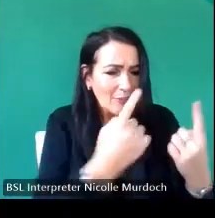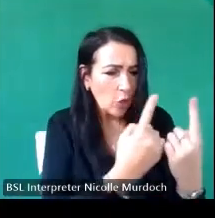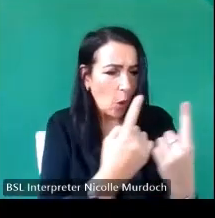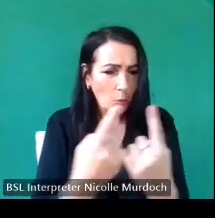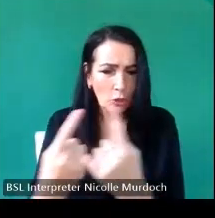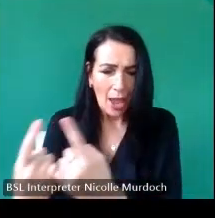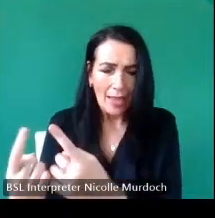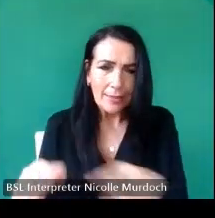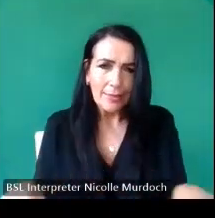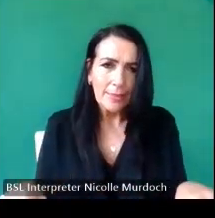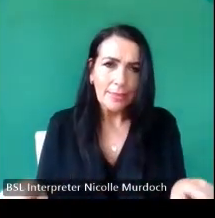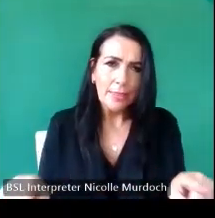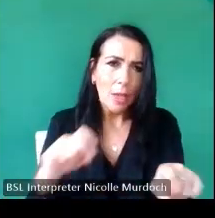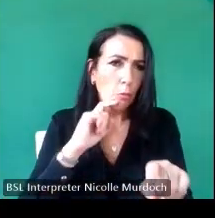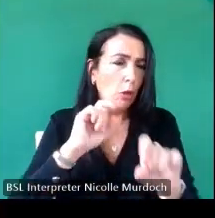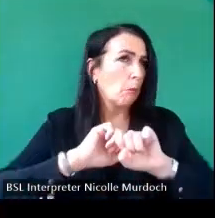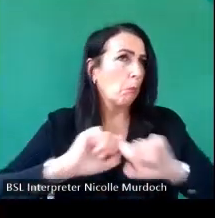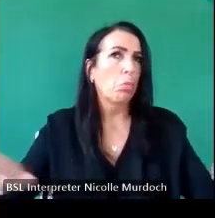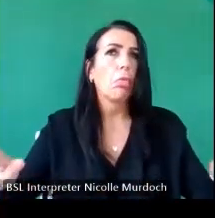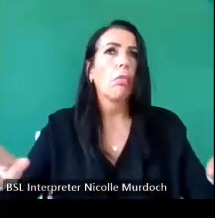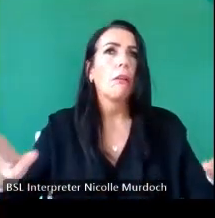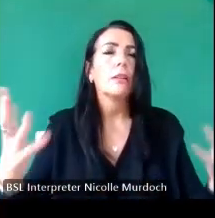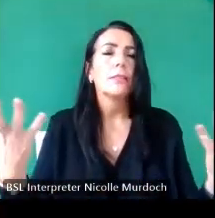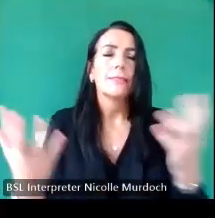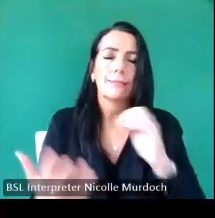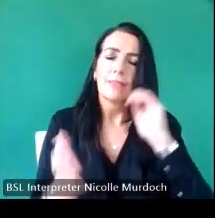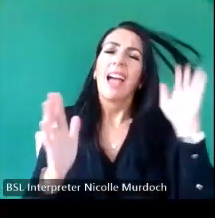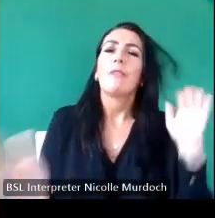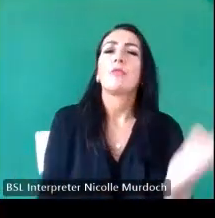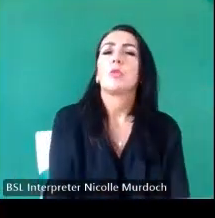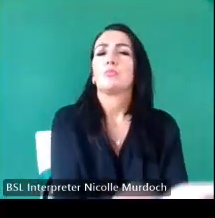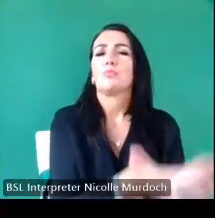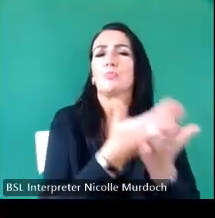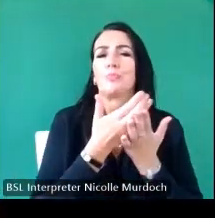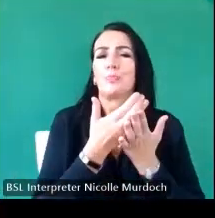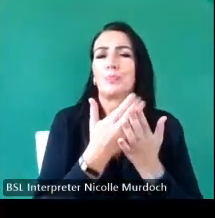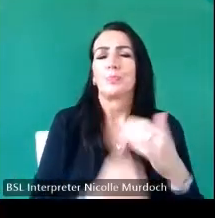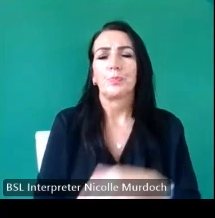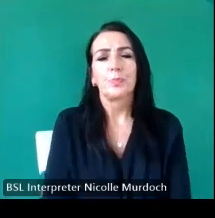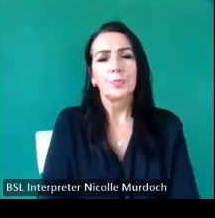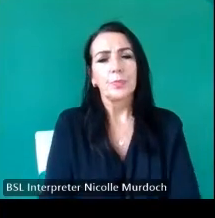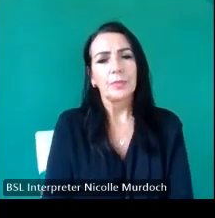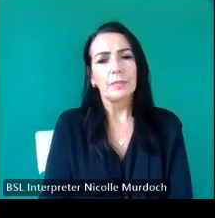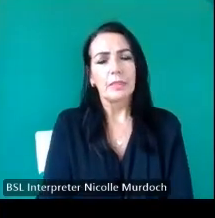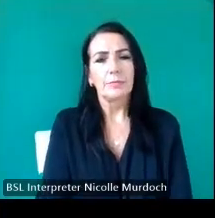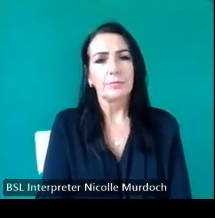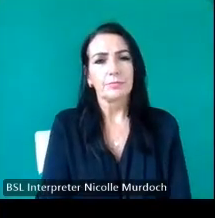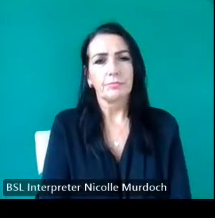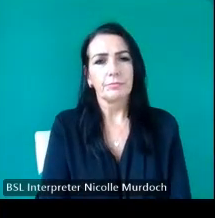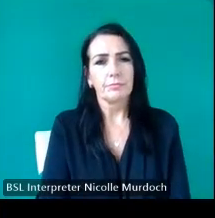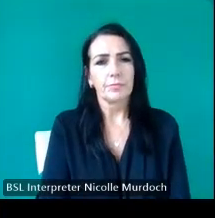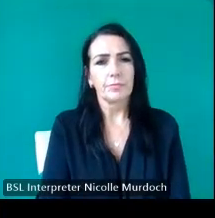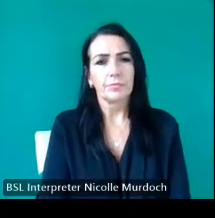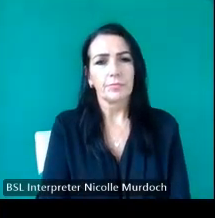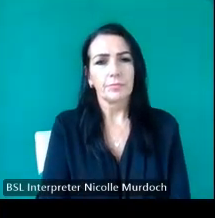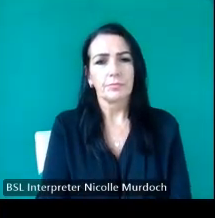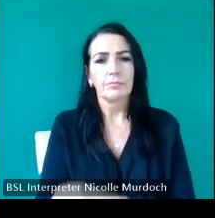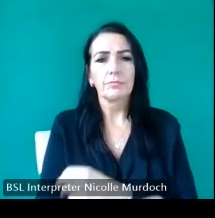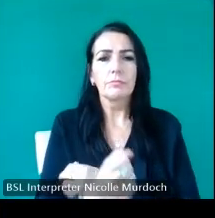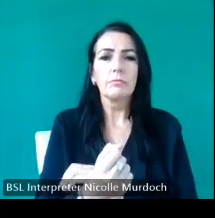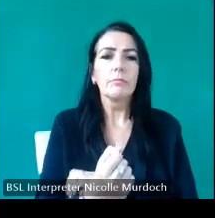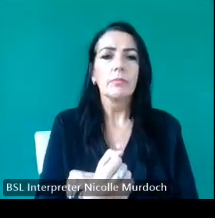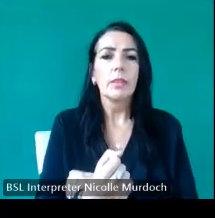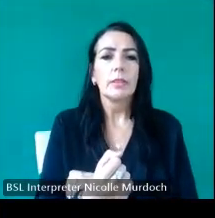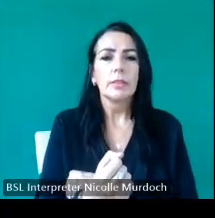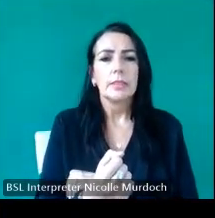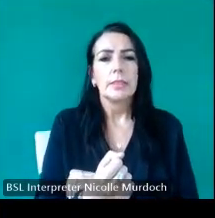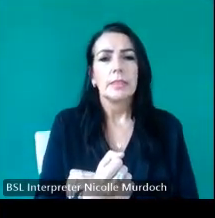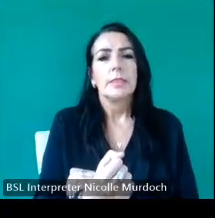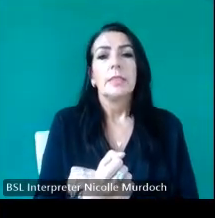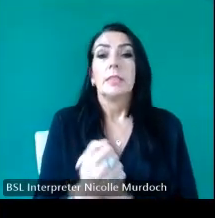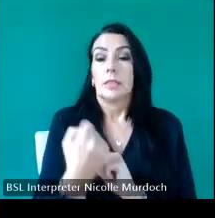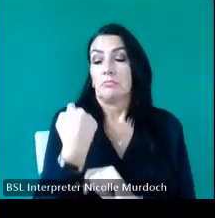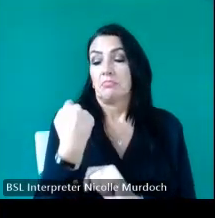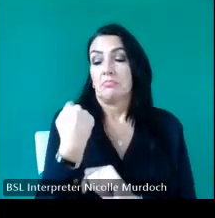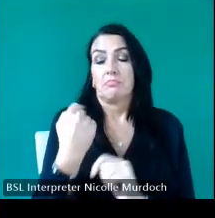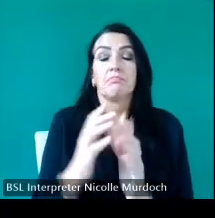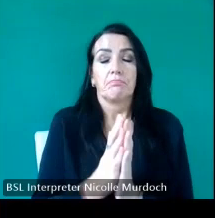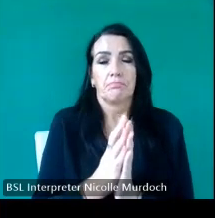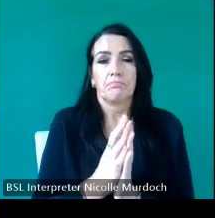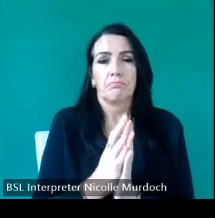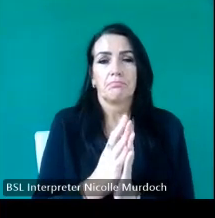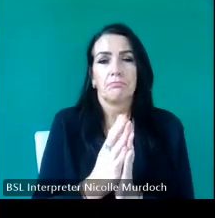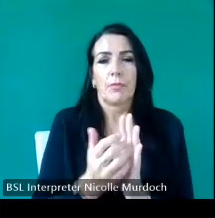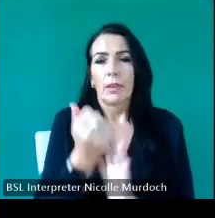be scattered we have the next um so we in uh in 20 19 you got wind and uh uh this this change